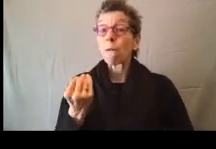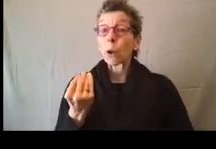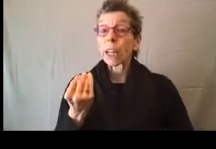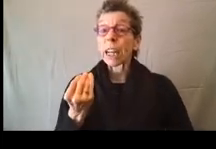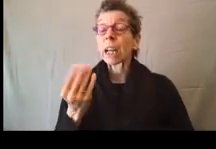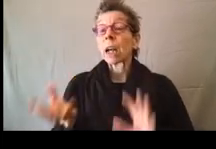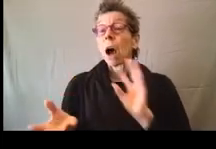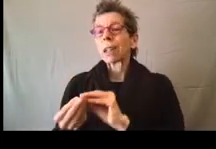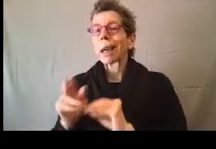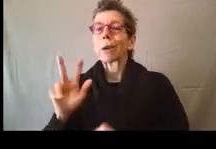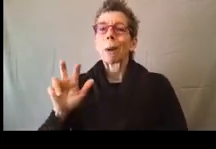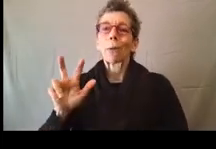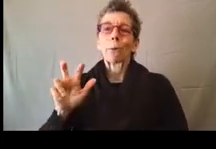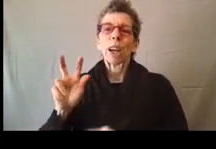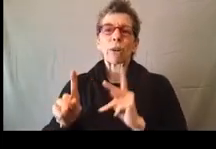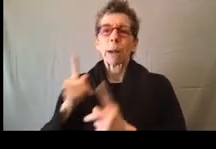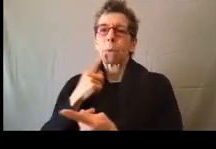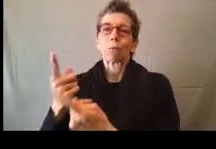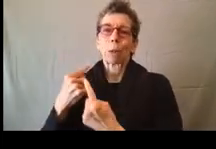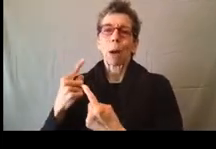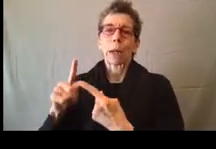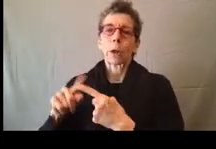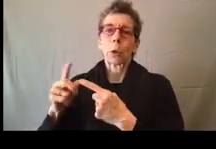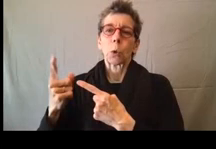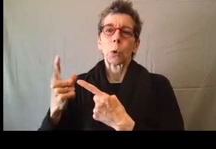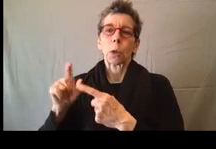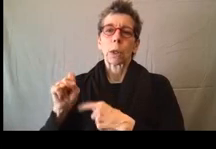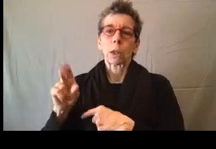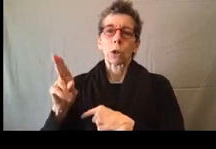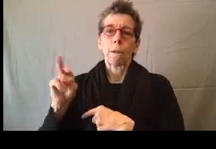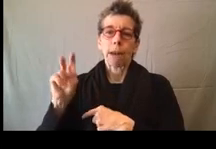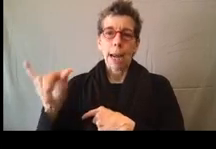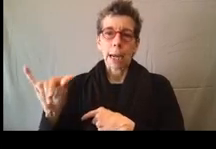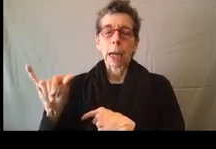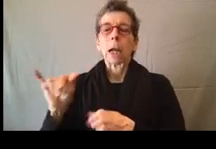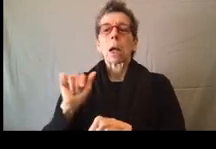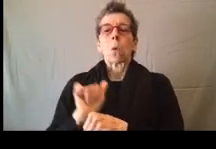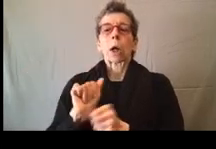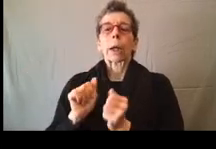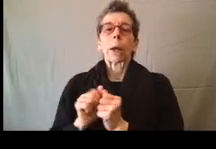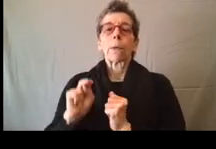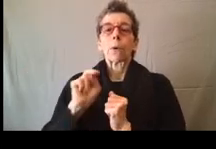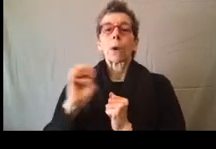to our survey. So, the next step was working with our Northeast ADA Center team on the